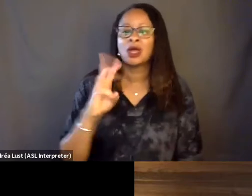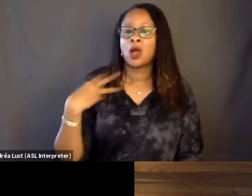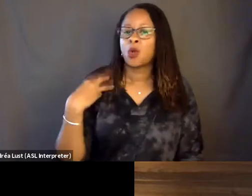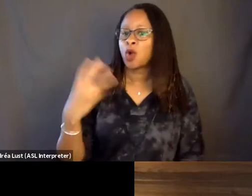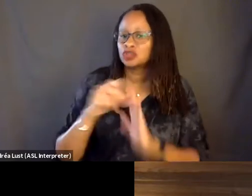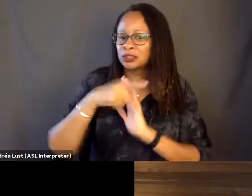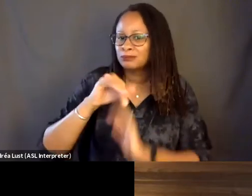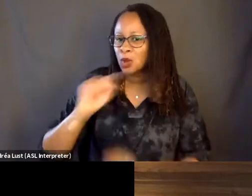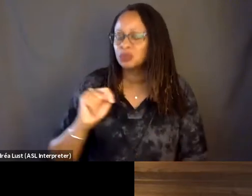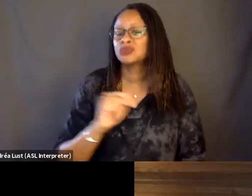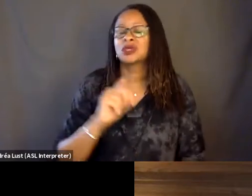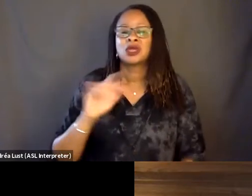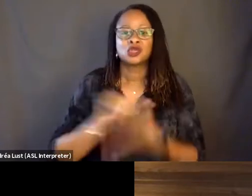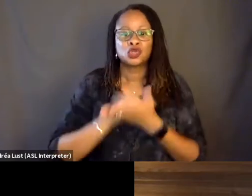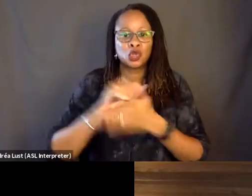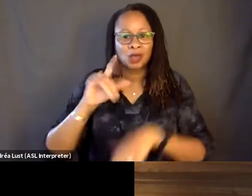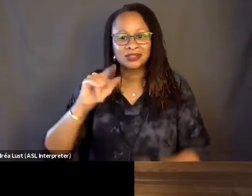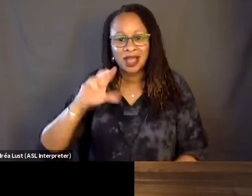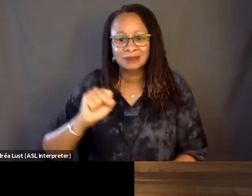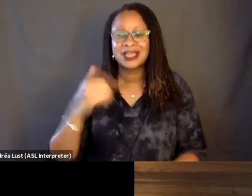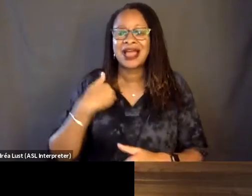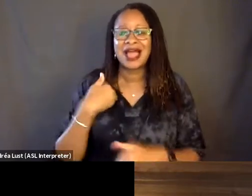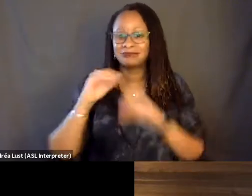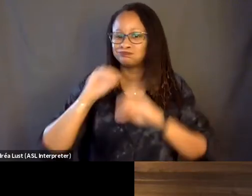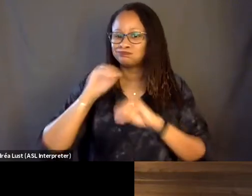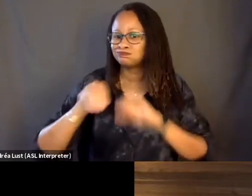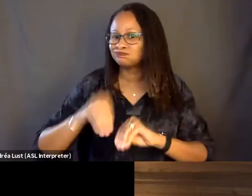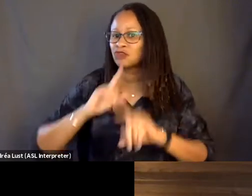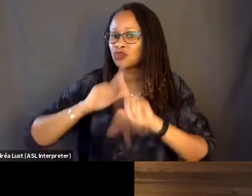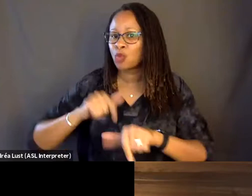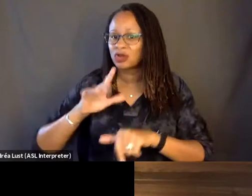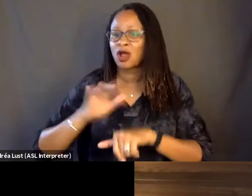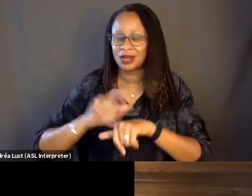others that reported on it-- had put this story forward so that when it was in the film,